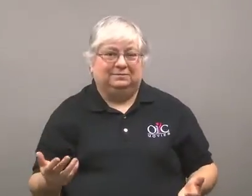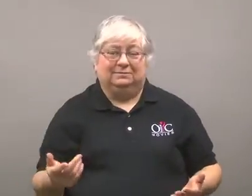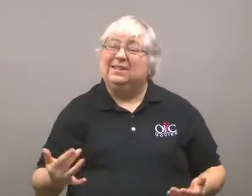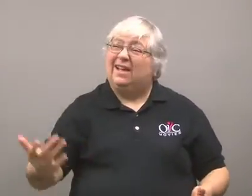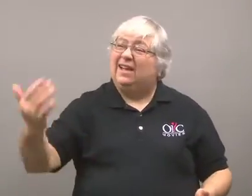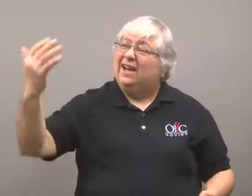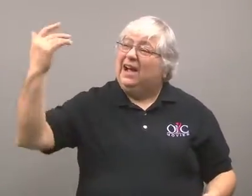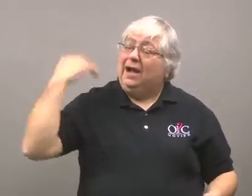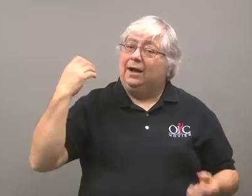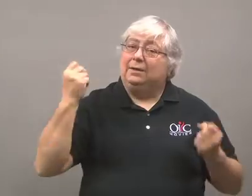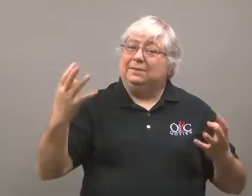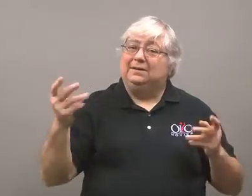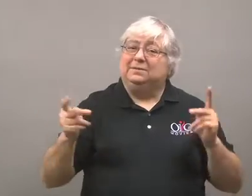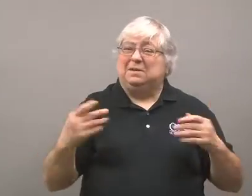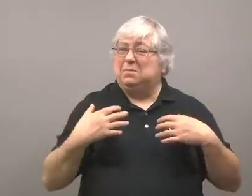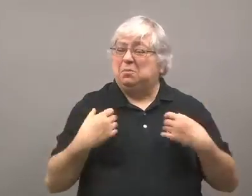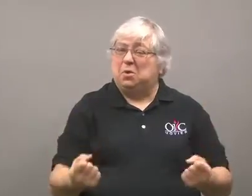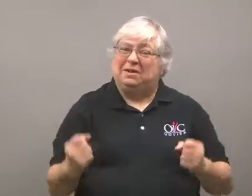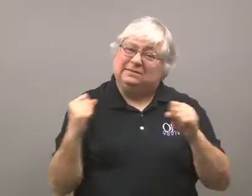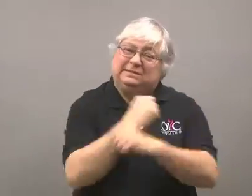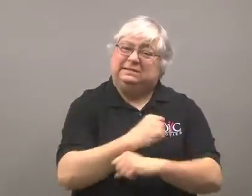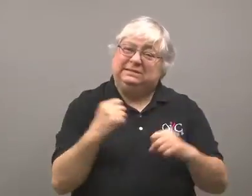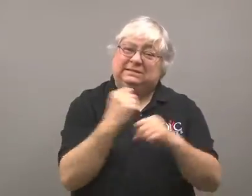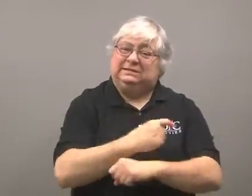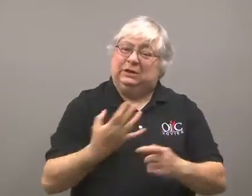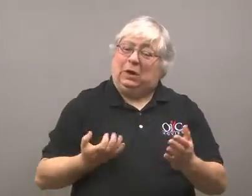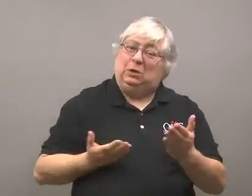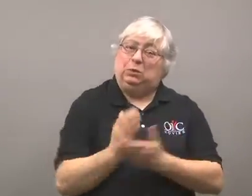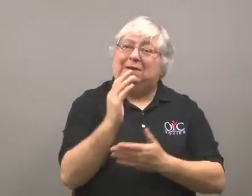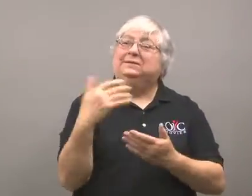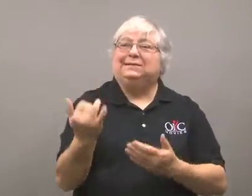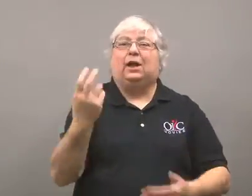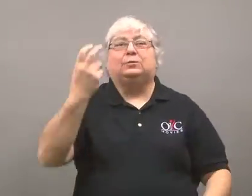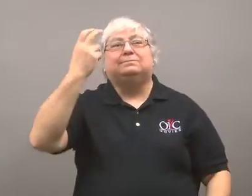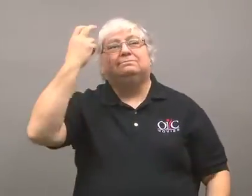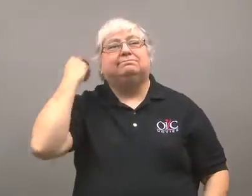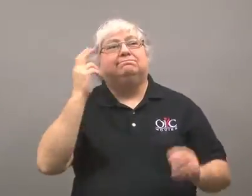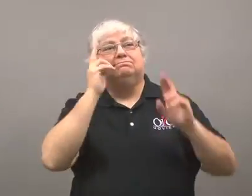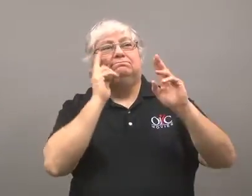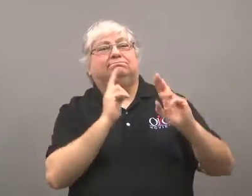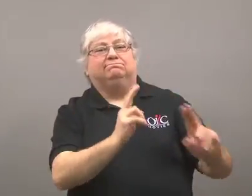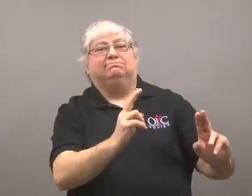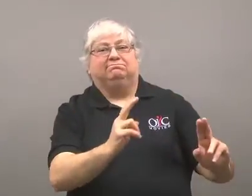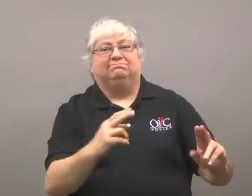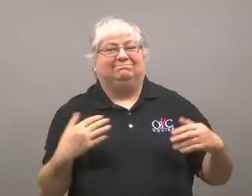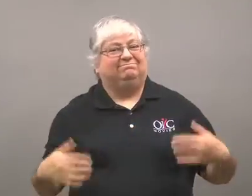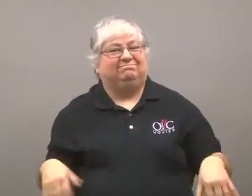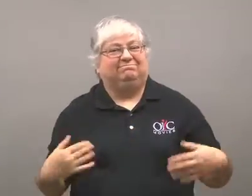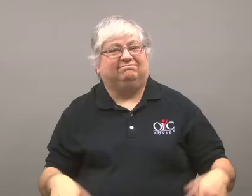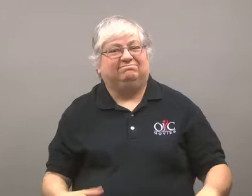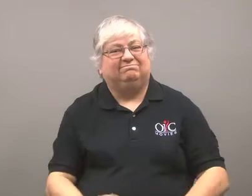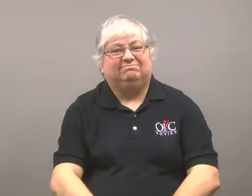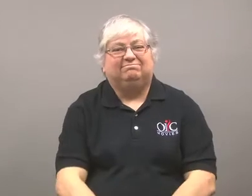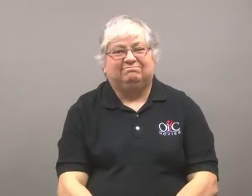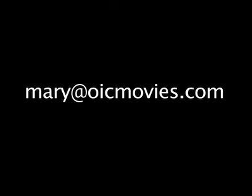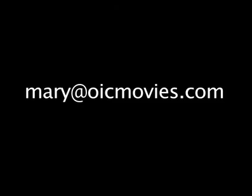It's a look back to honor the brave people who fought for their rights.